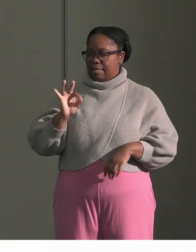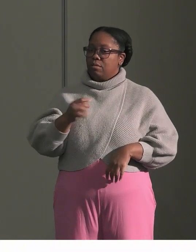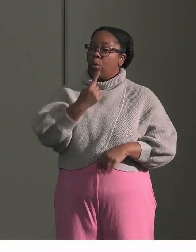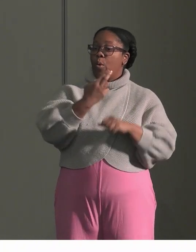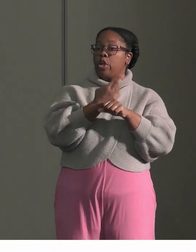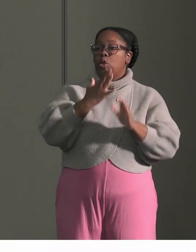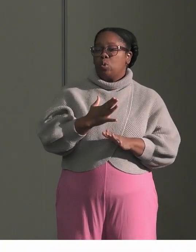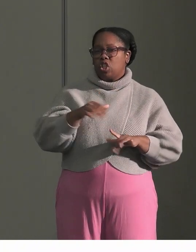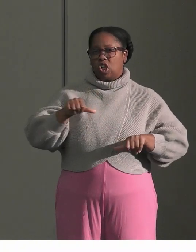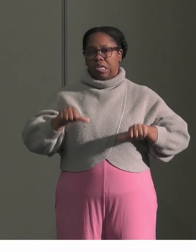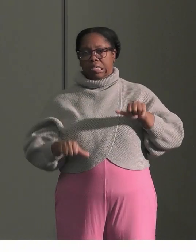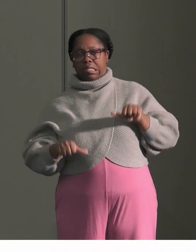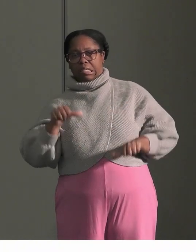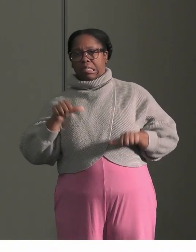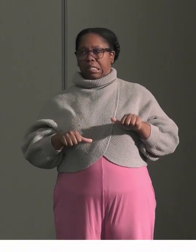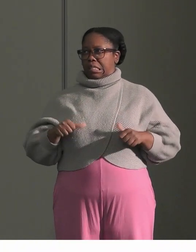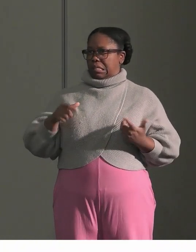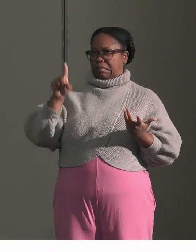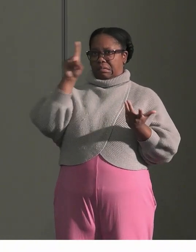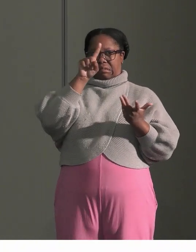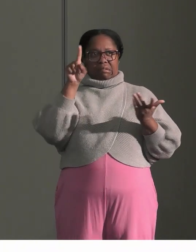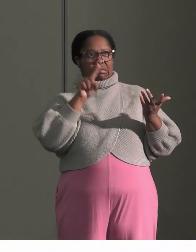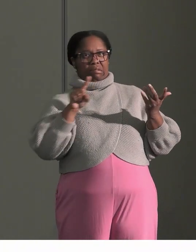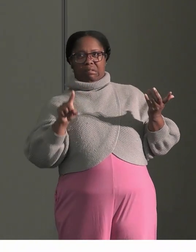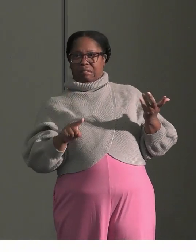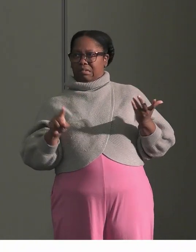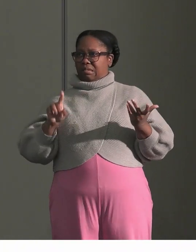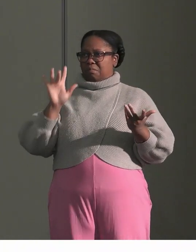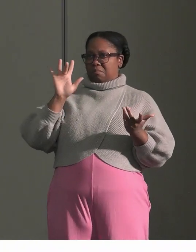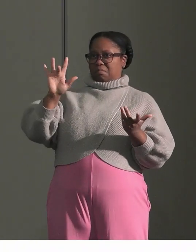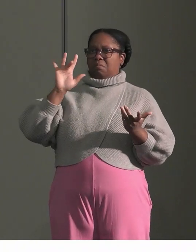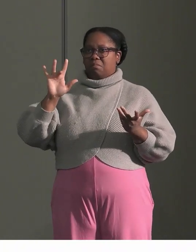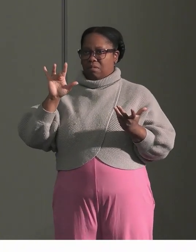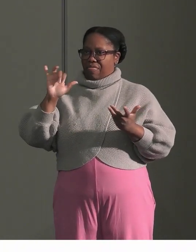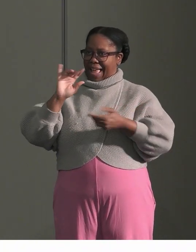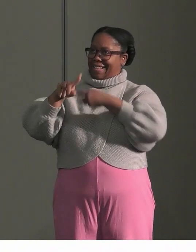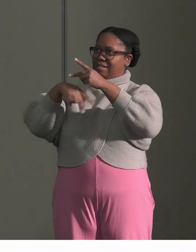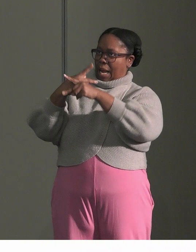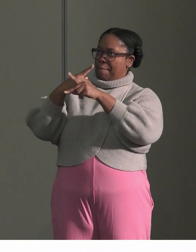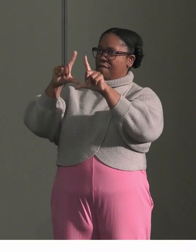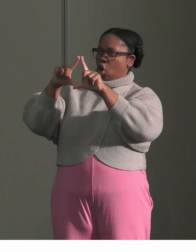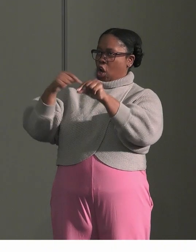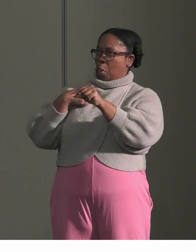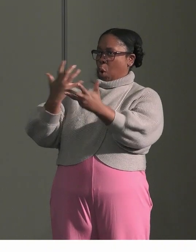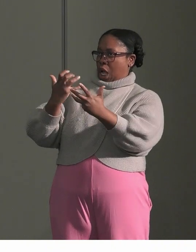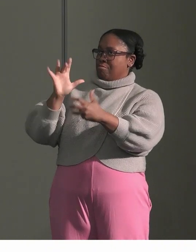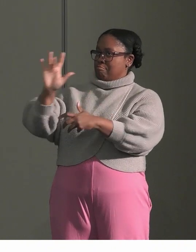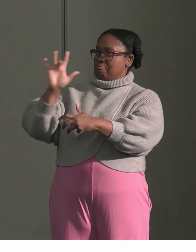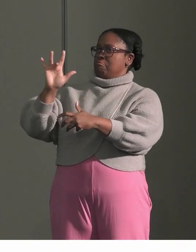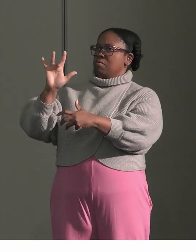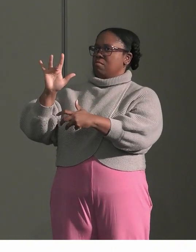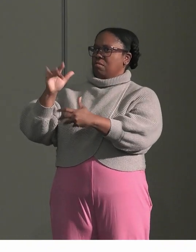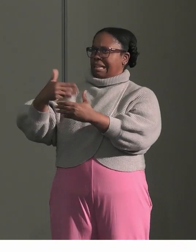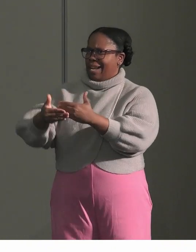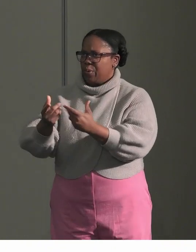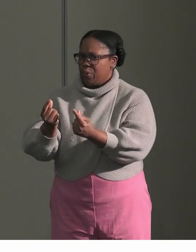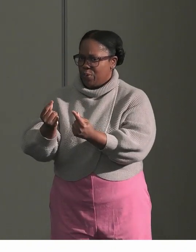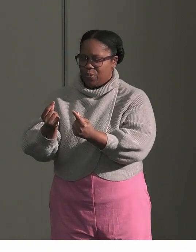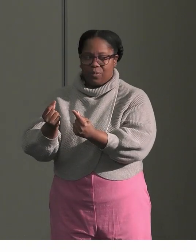unsure where to go after selecting a card type. For our technical accessibility findings,